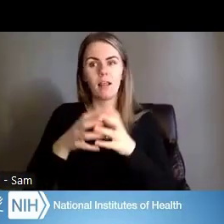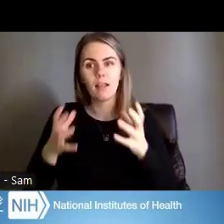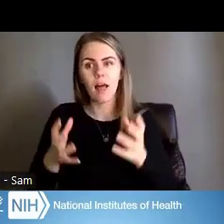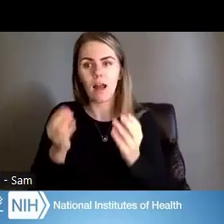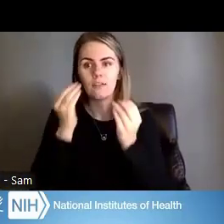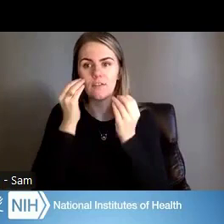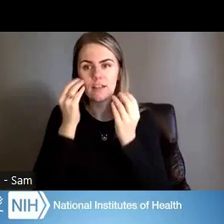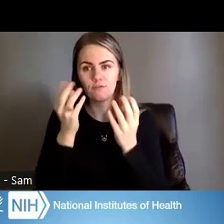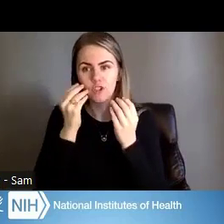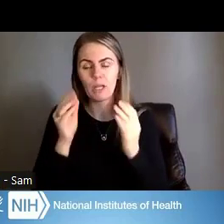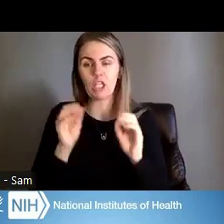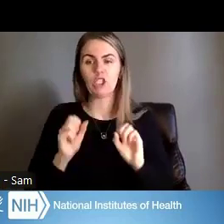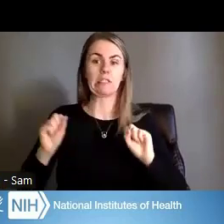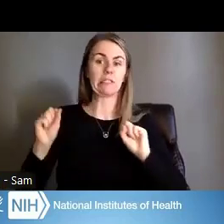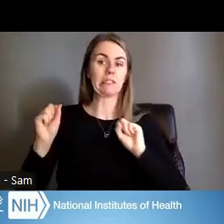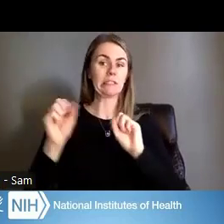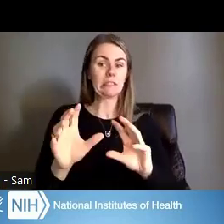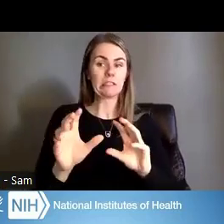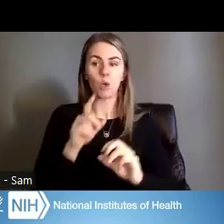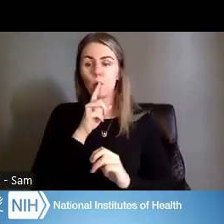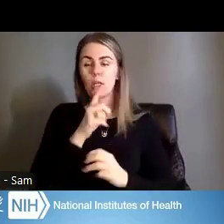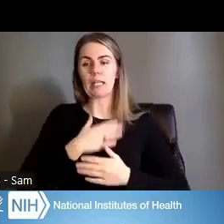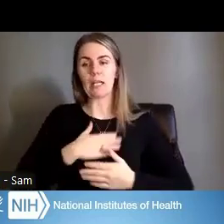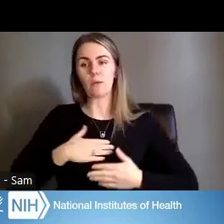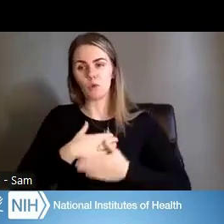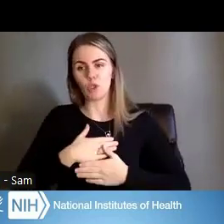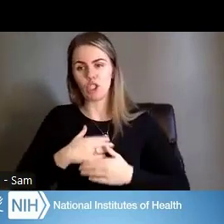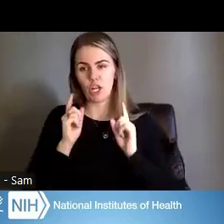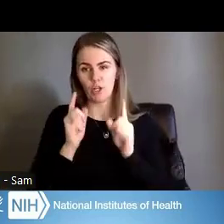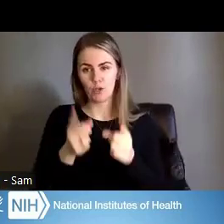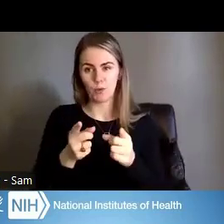So we really appreciate you. And now we want to switch